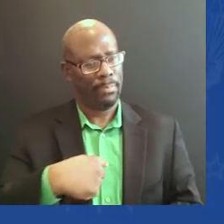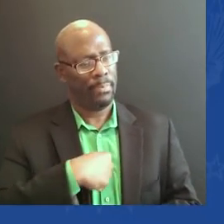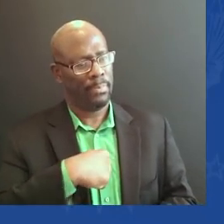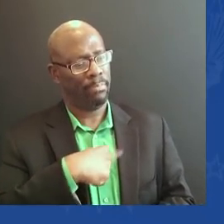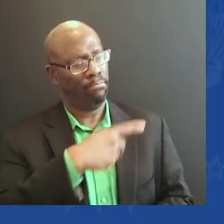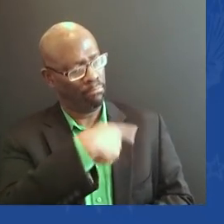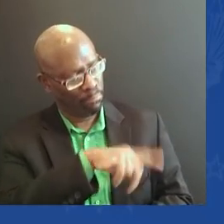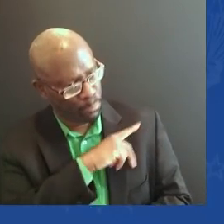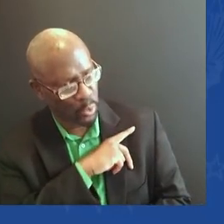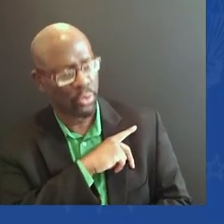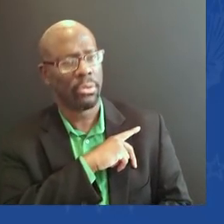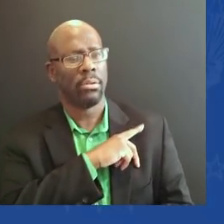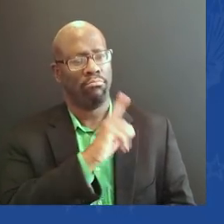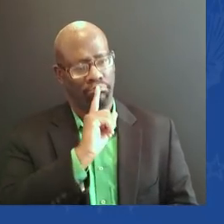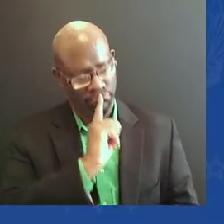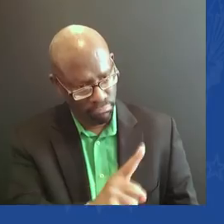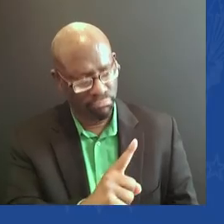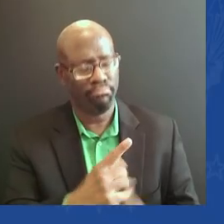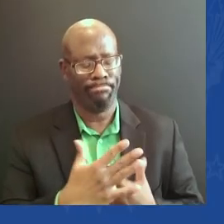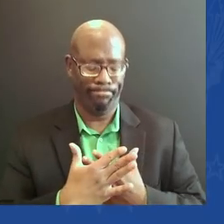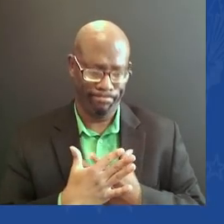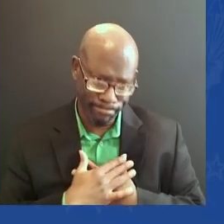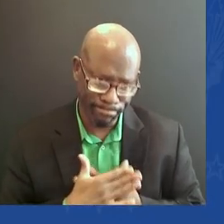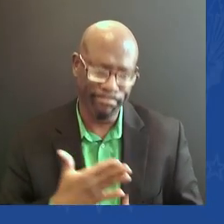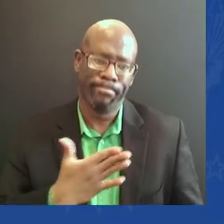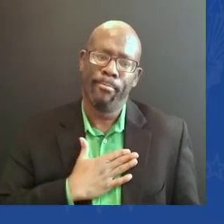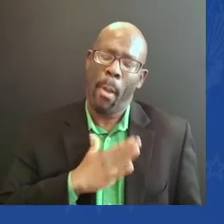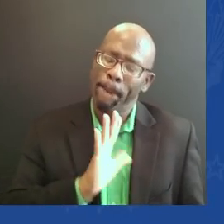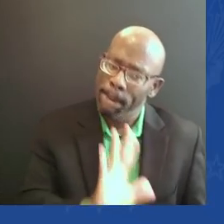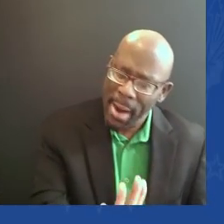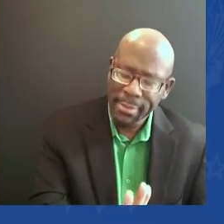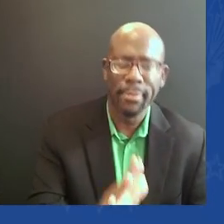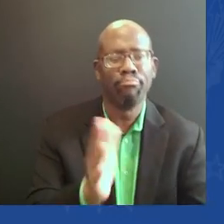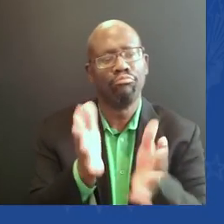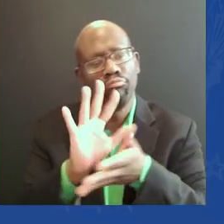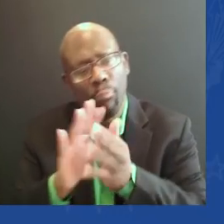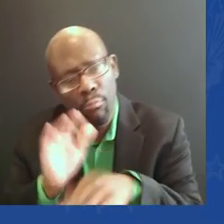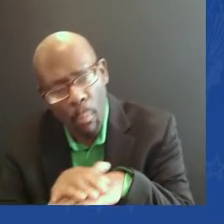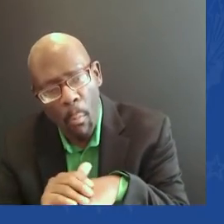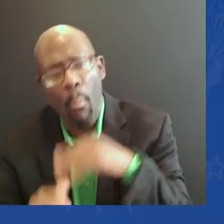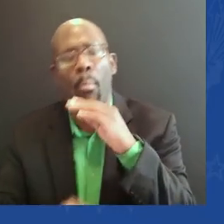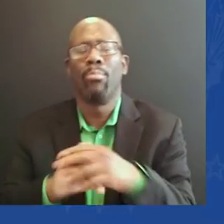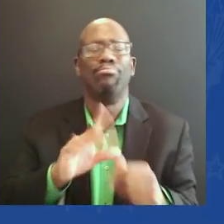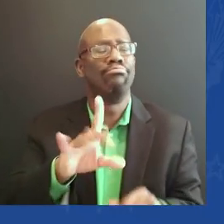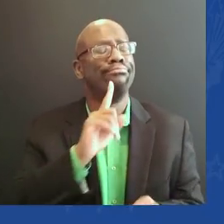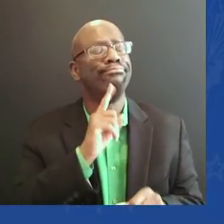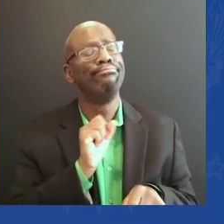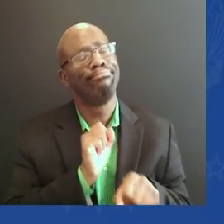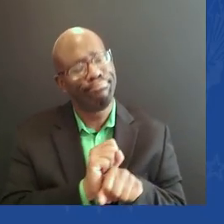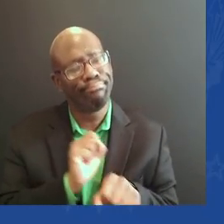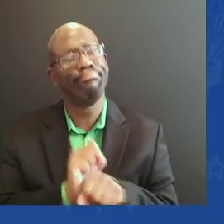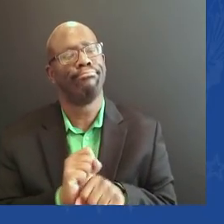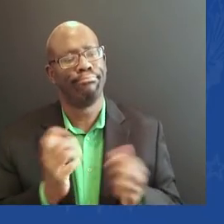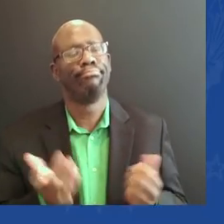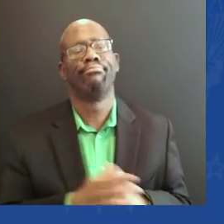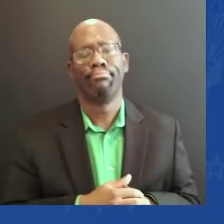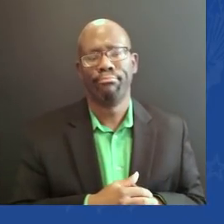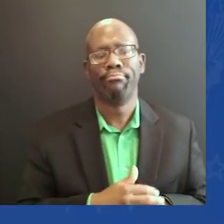He is a really, truly genuine, decent man. And I'll end by saying that, you know,